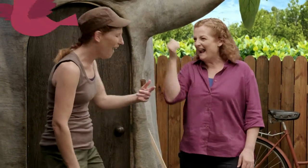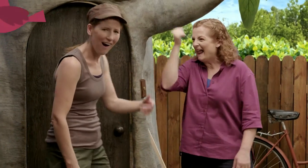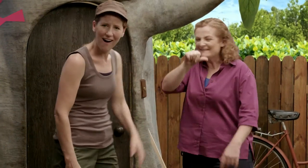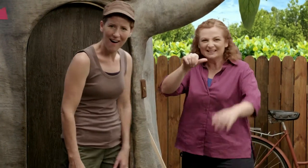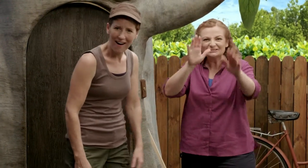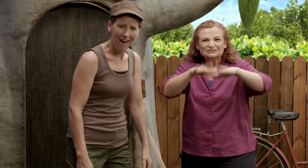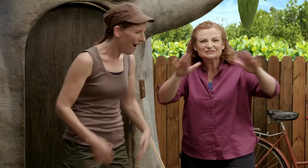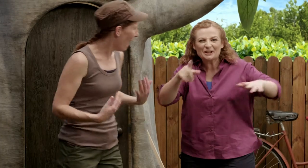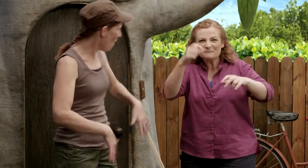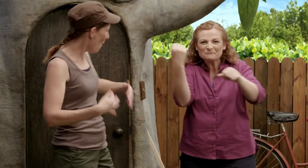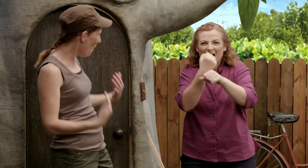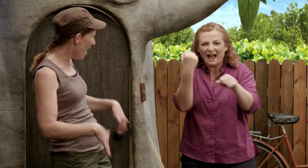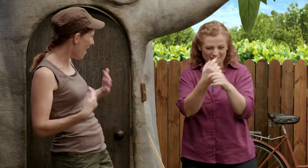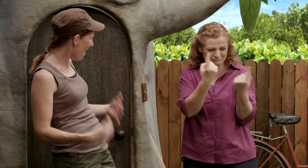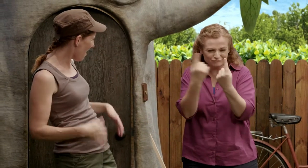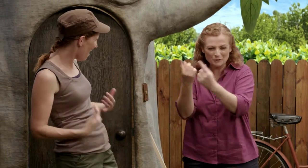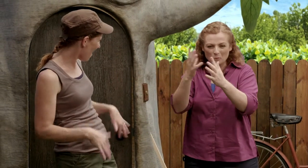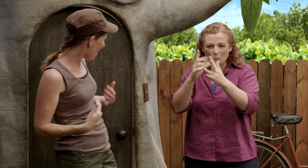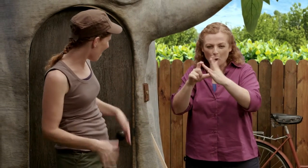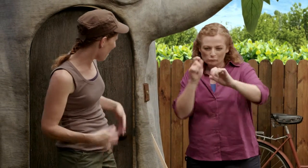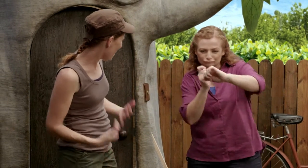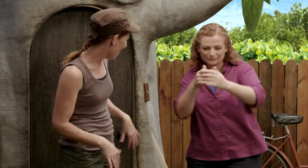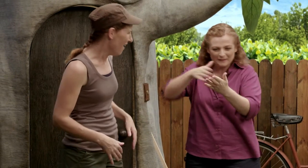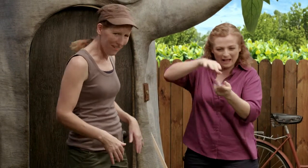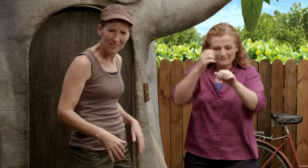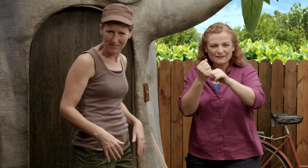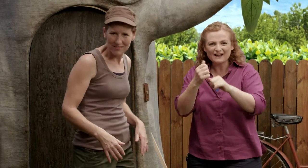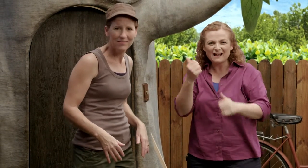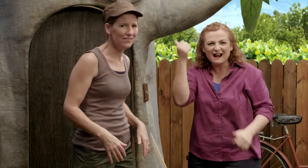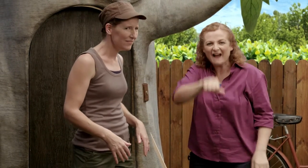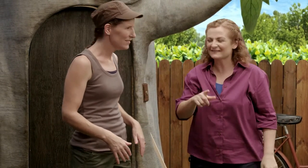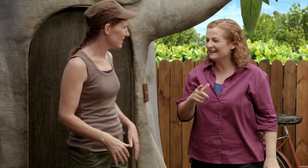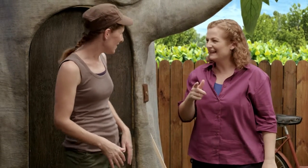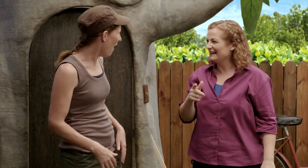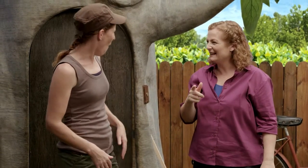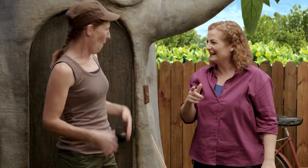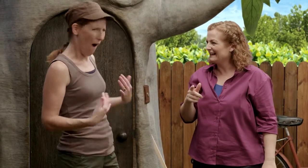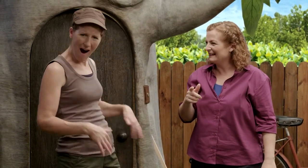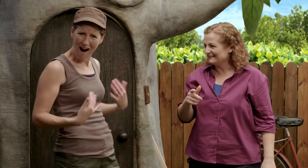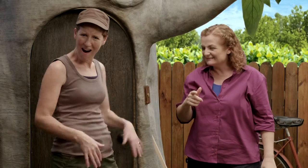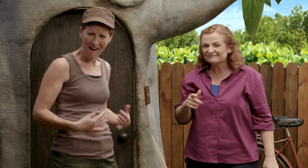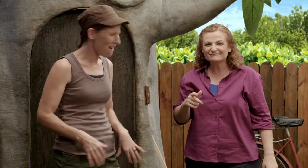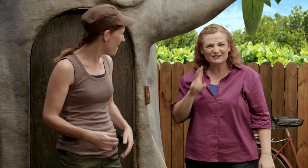Weren’t they clever children? They made such wonderful things out of wood. Oh, so clever!